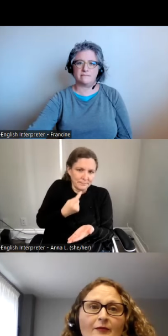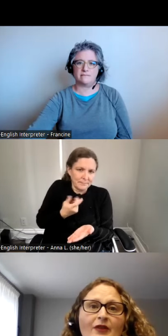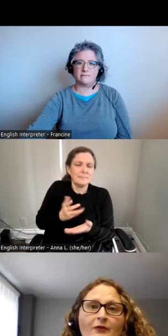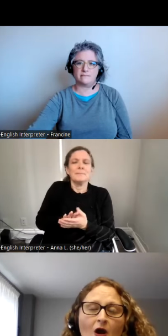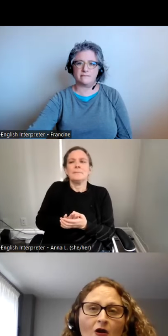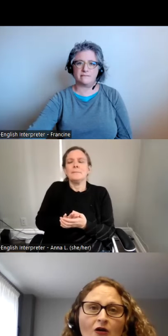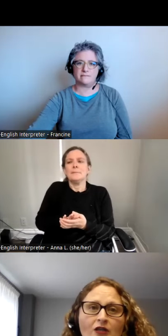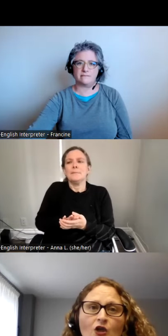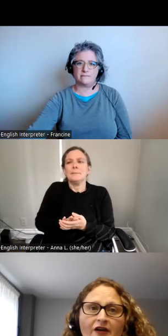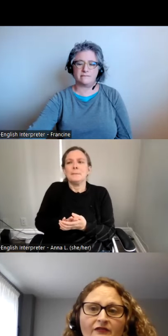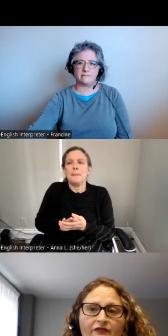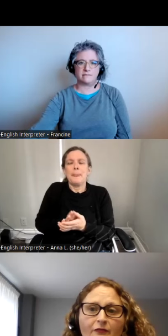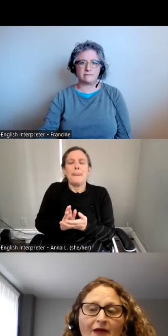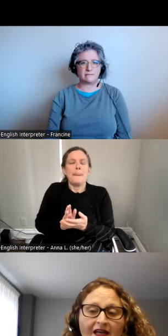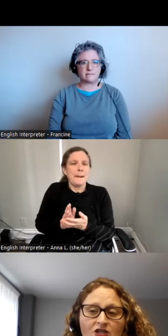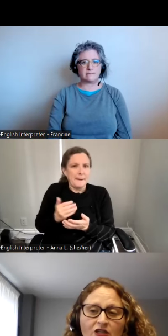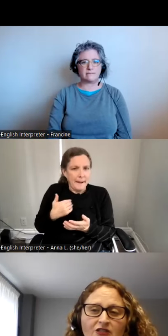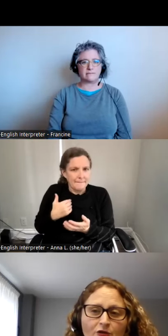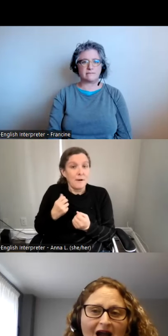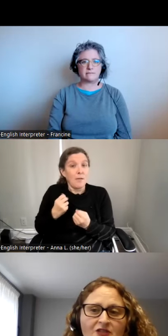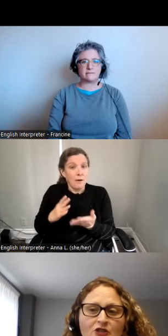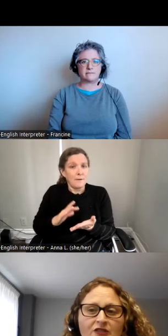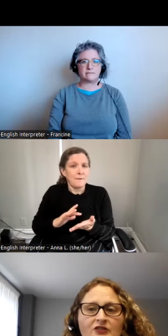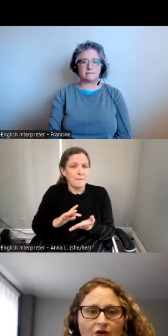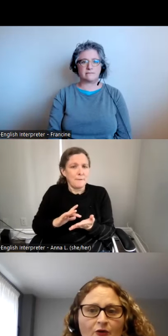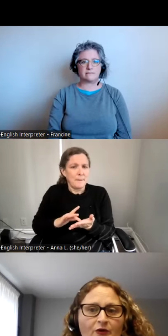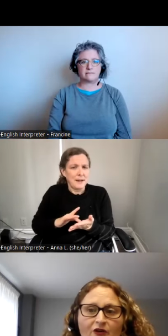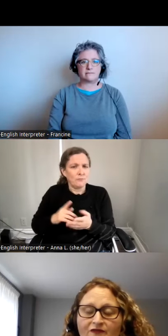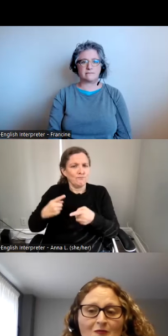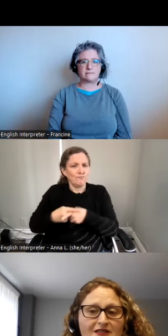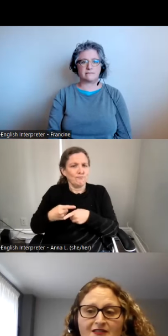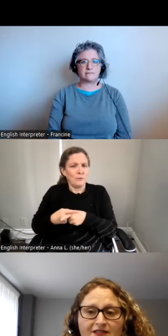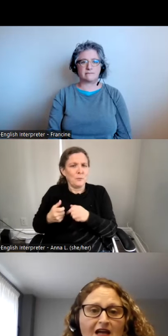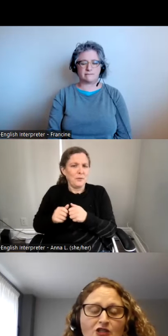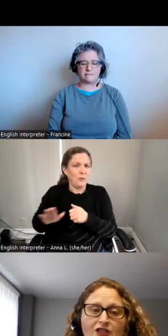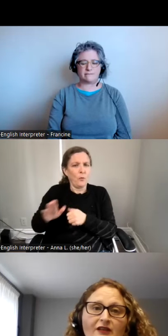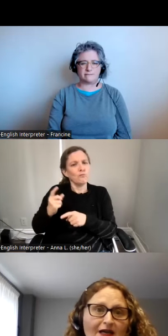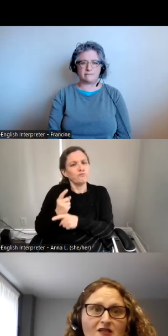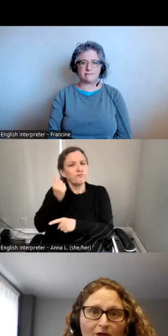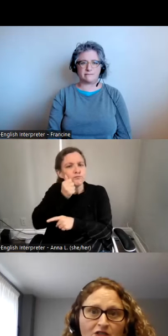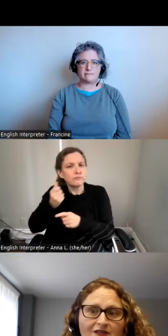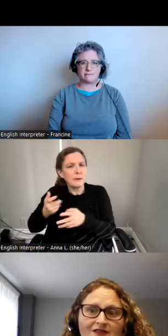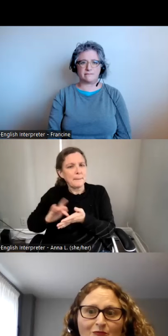high risk that severe disease, and it is an oral